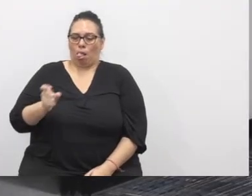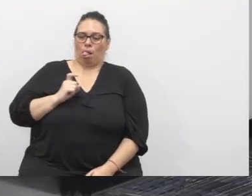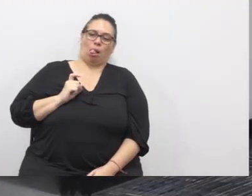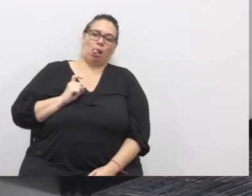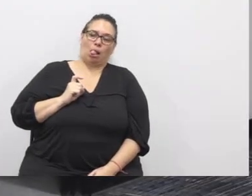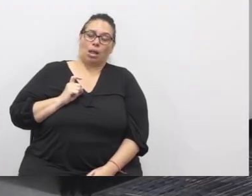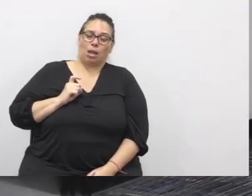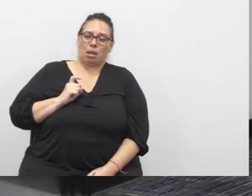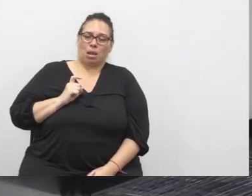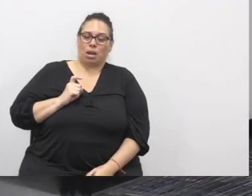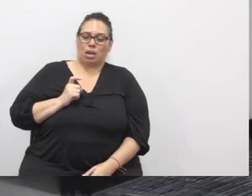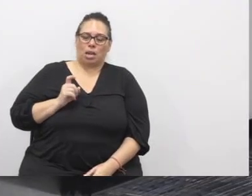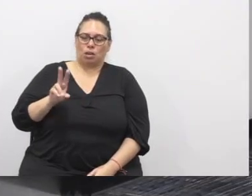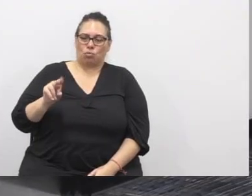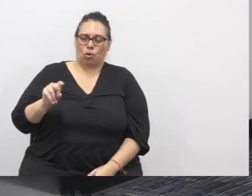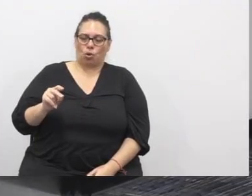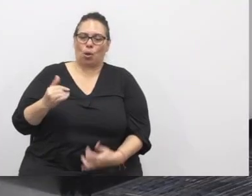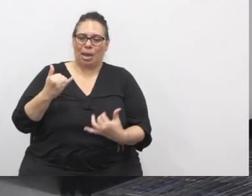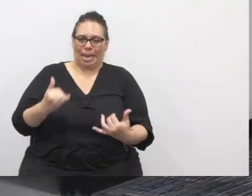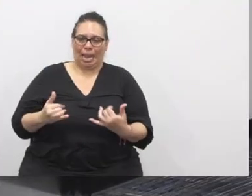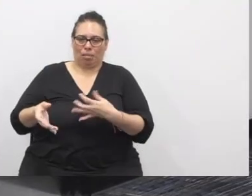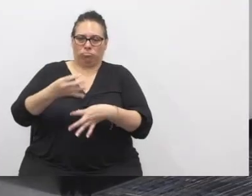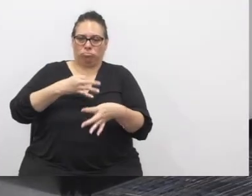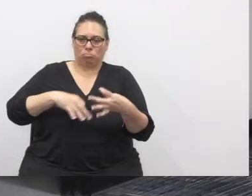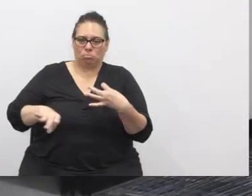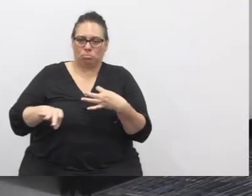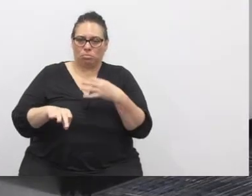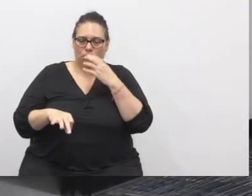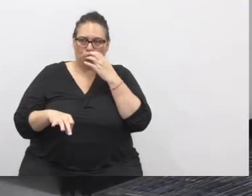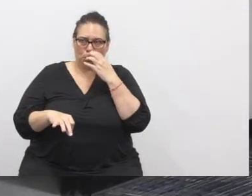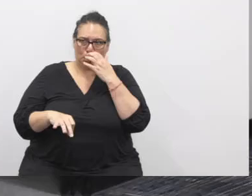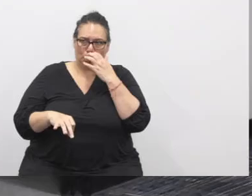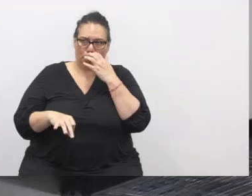instead, we are working in tandem at every single step.